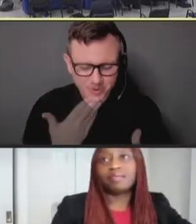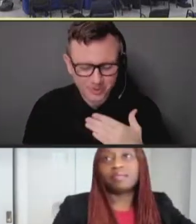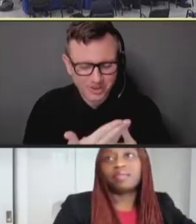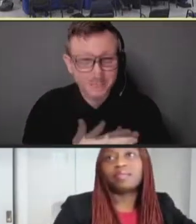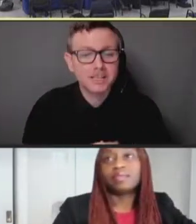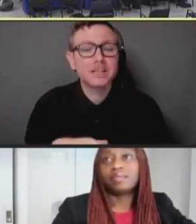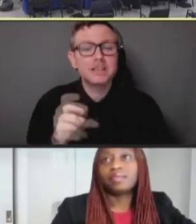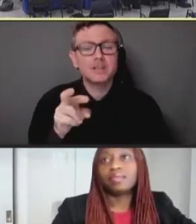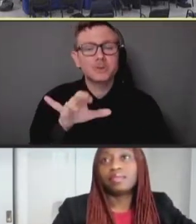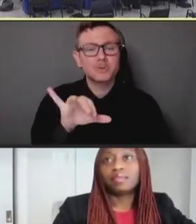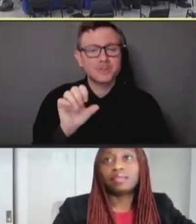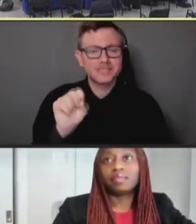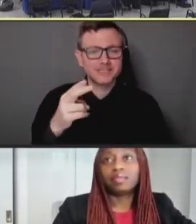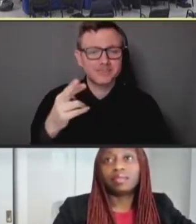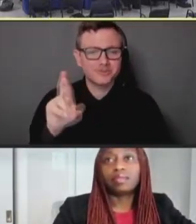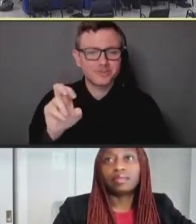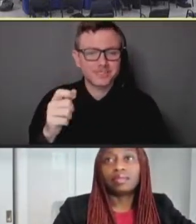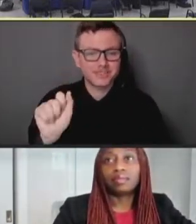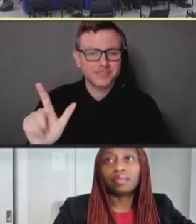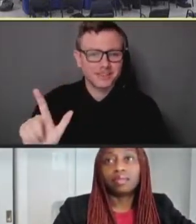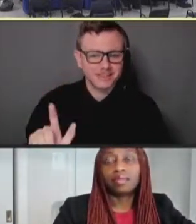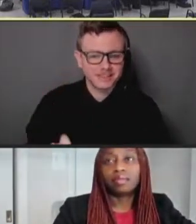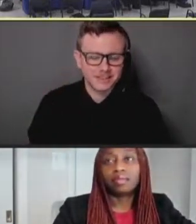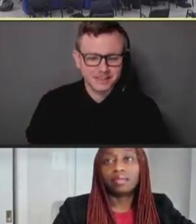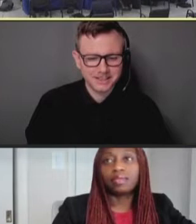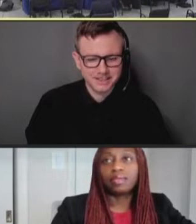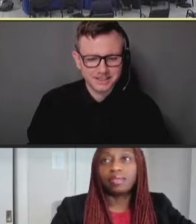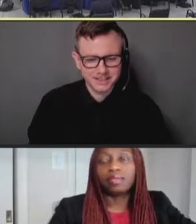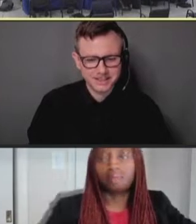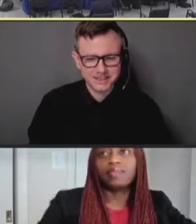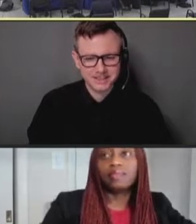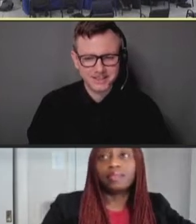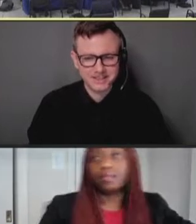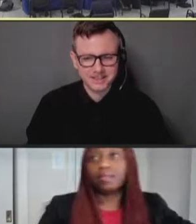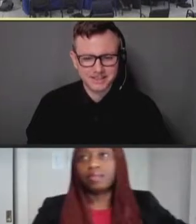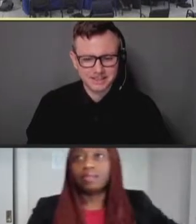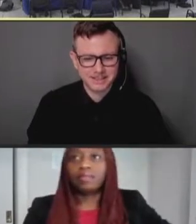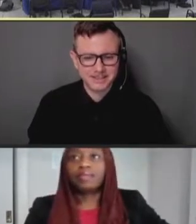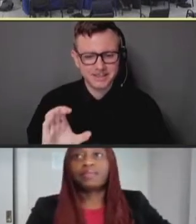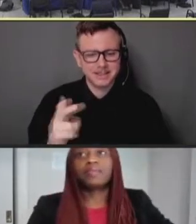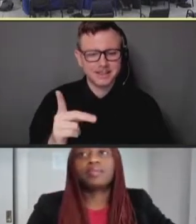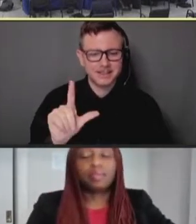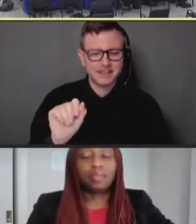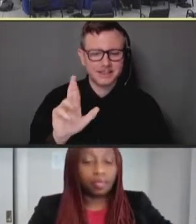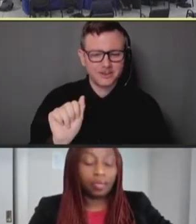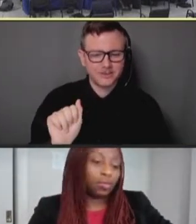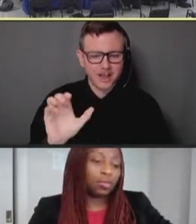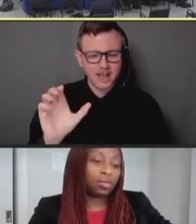Chris Regal. Claire Hannan. Clair Hannan: Present.